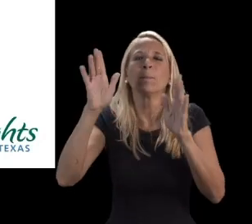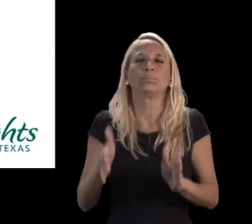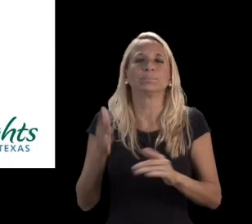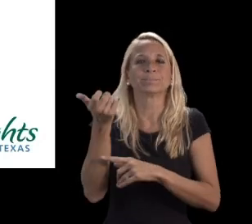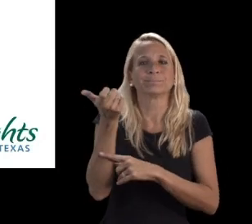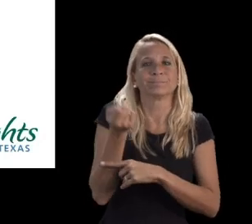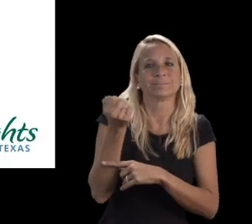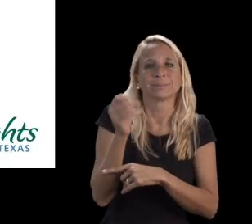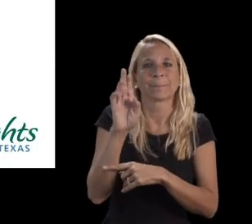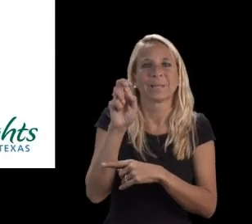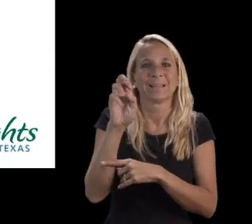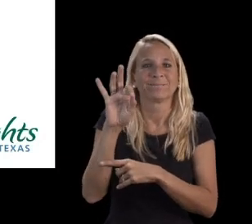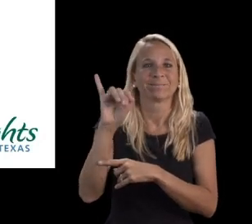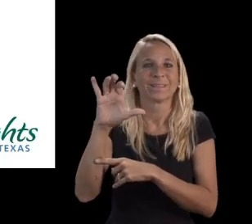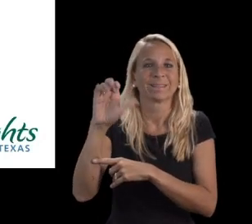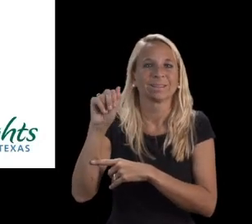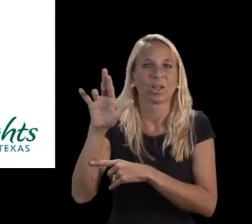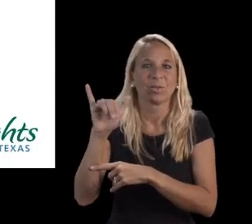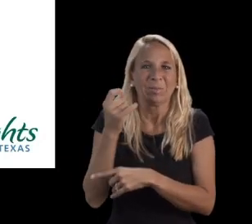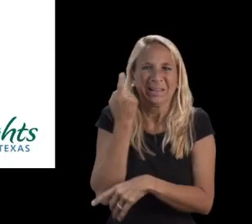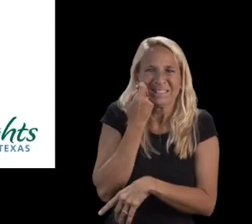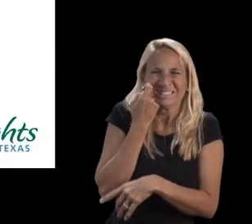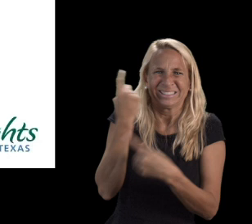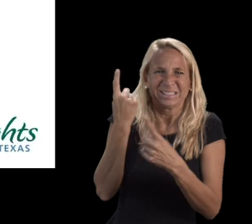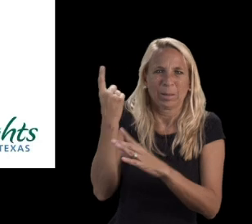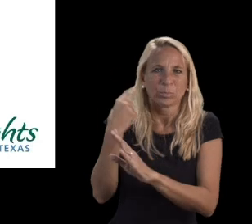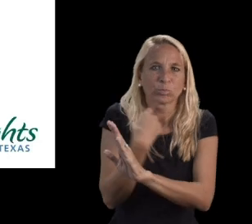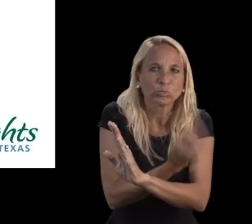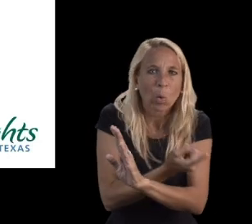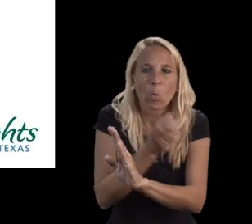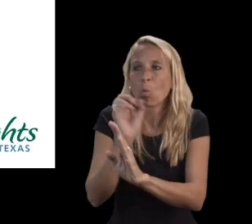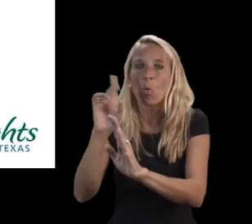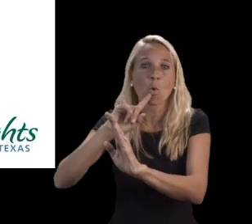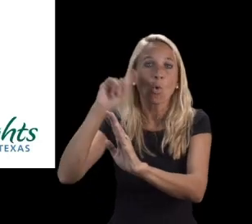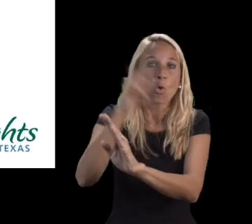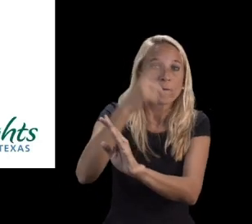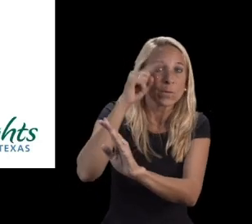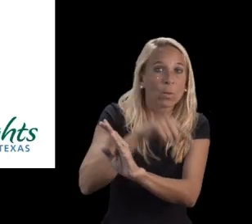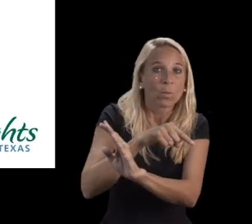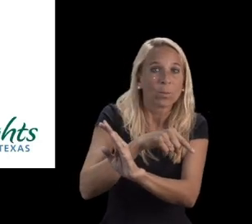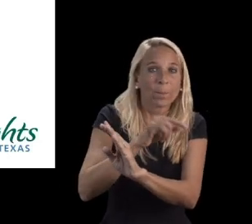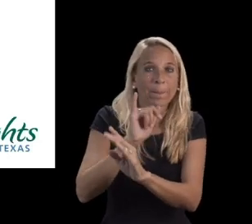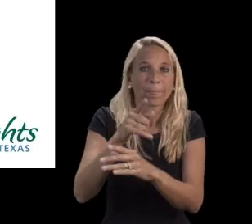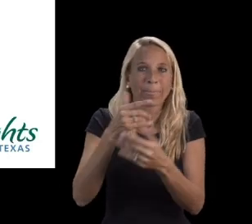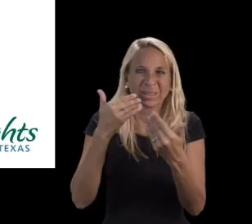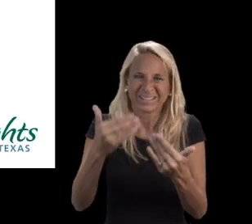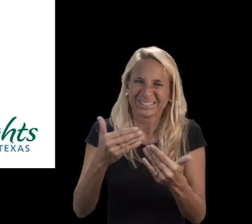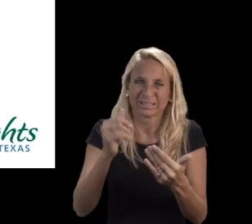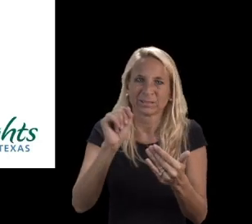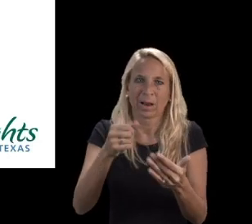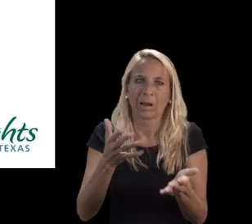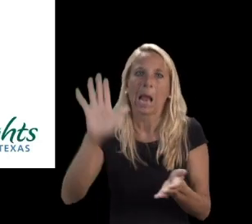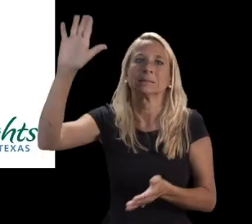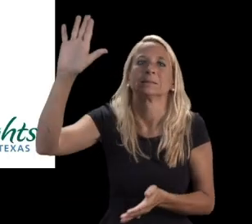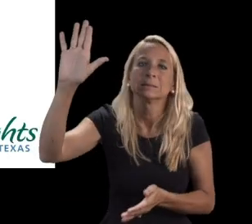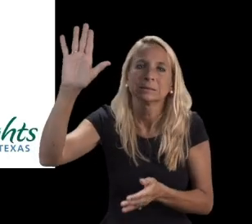if the beneficiary had something recently that was told to them or ordered for them, you can raise that at the fair hearing and let the hearing